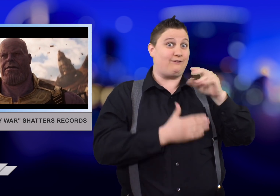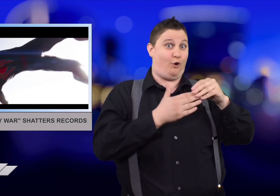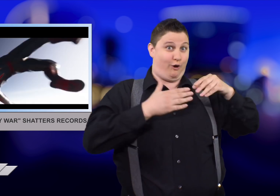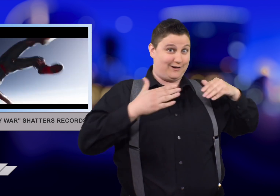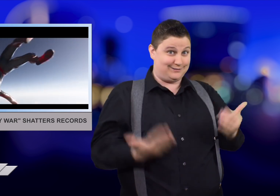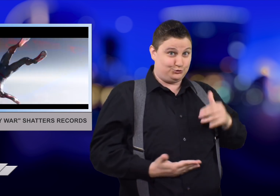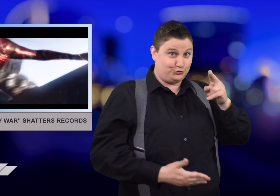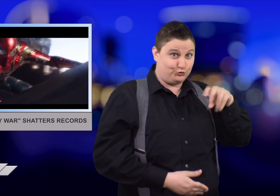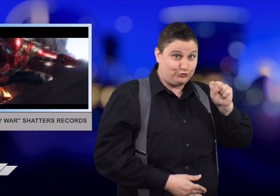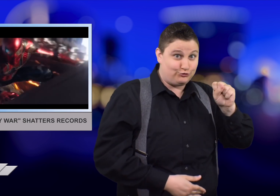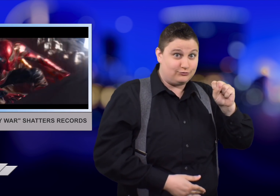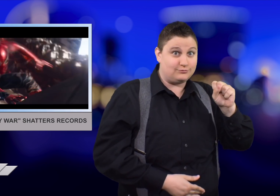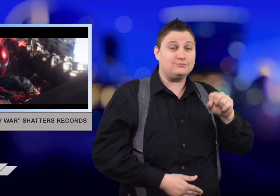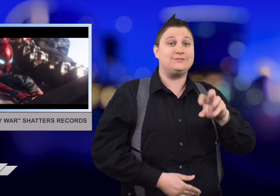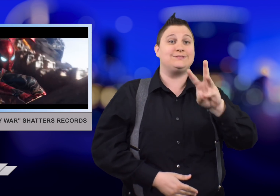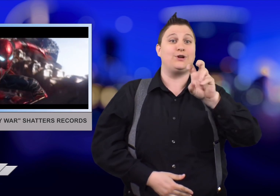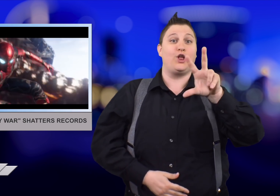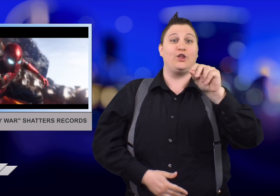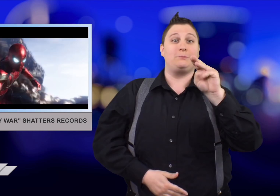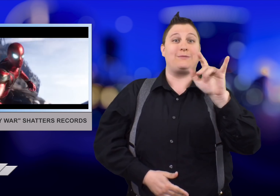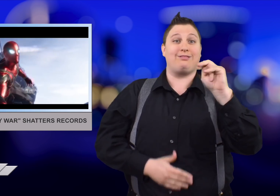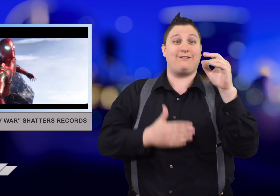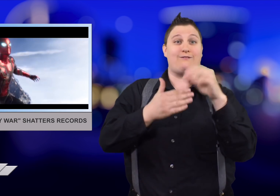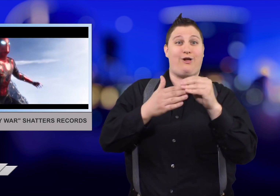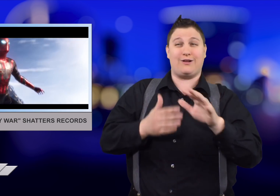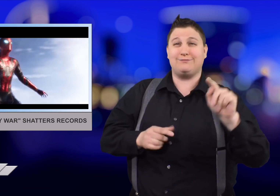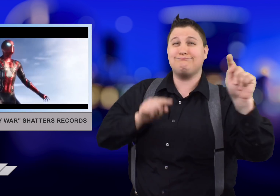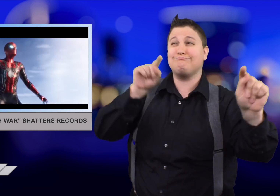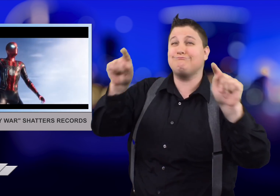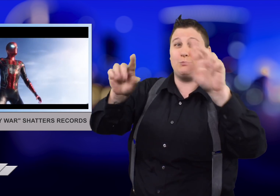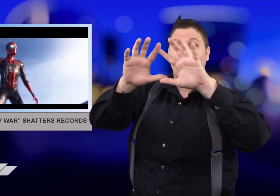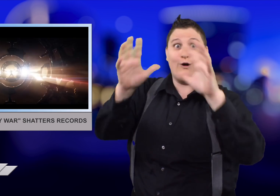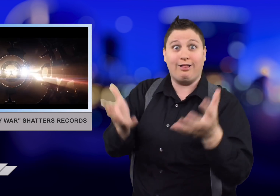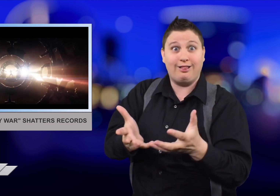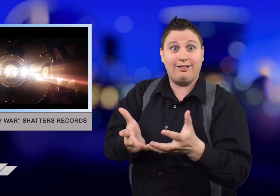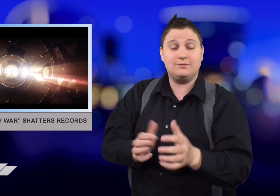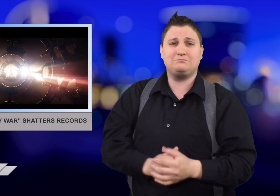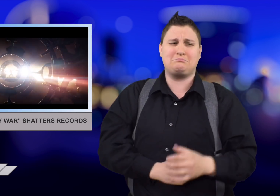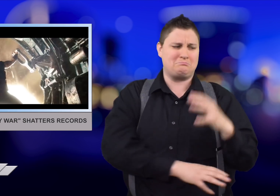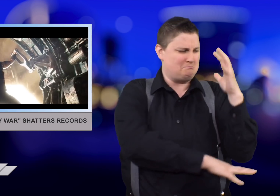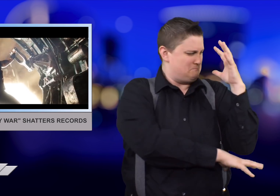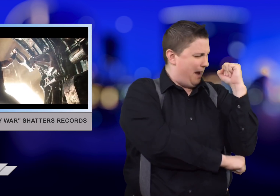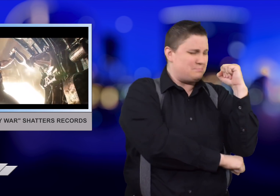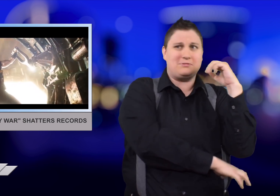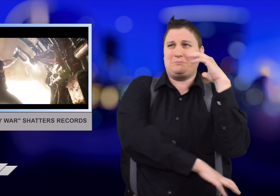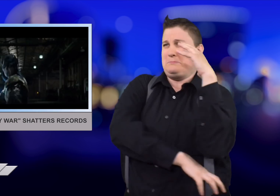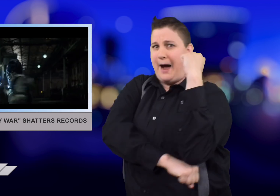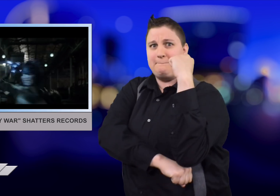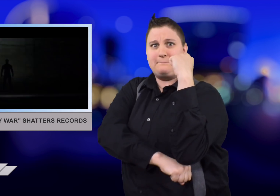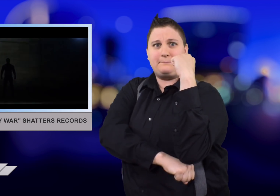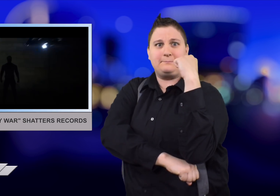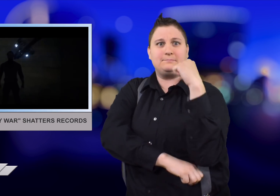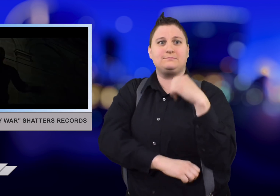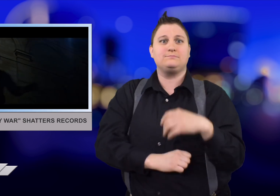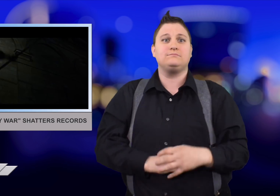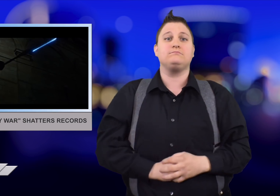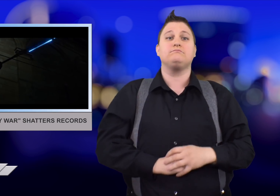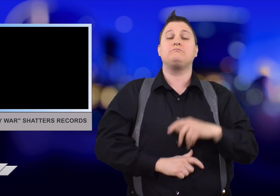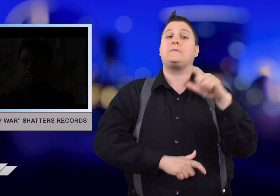in the US and $630 million overseas, both all-time highs.